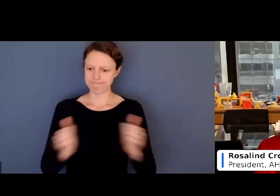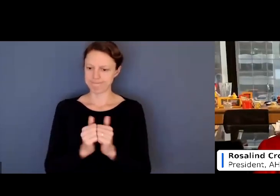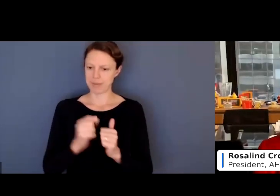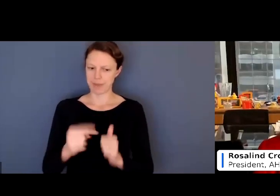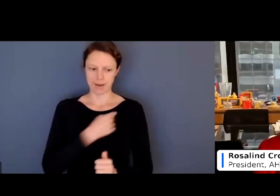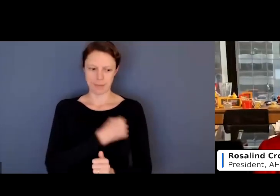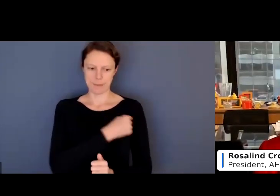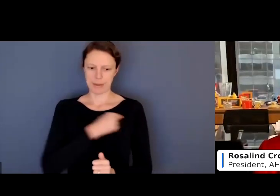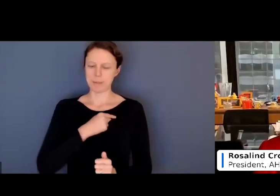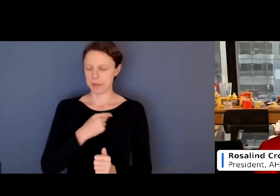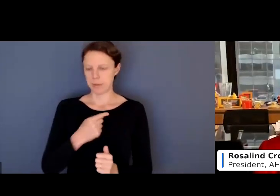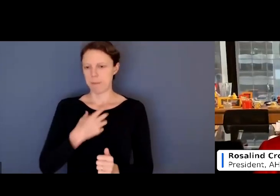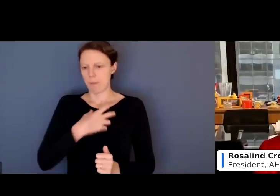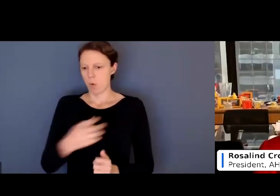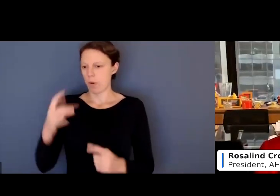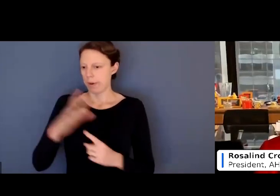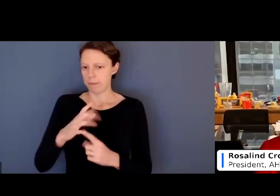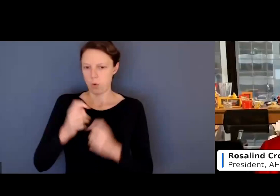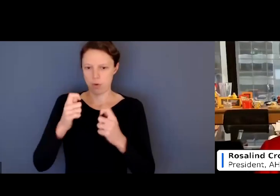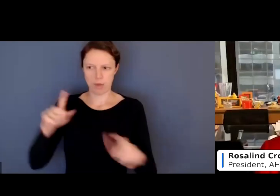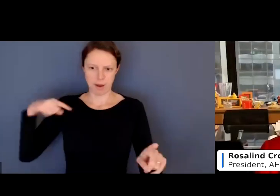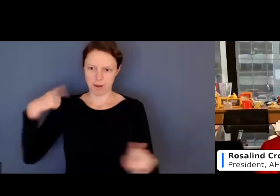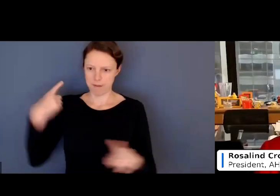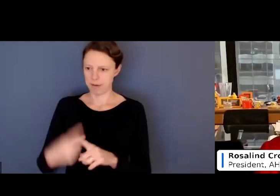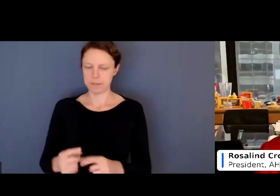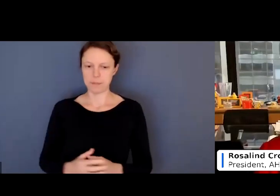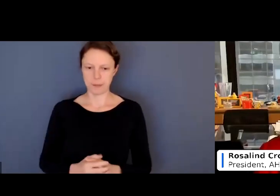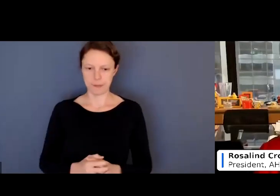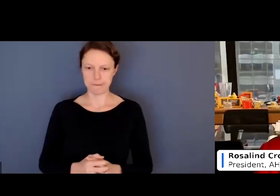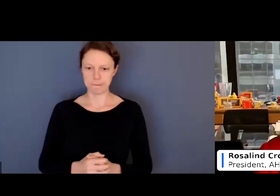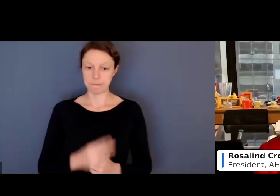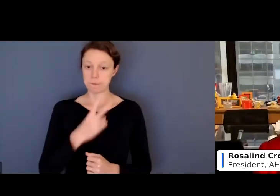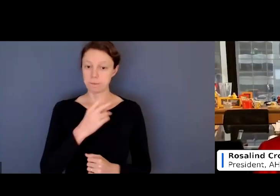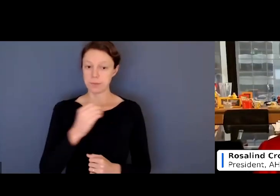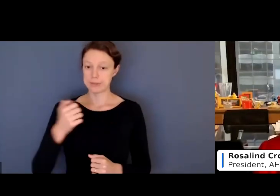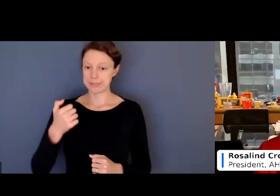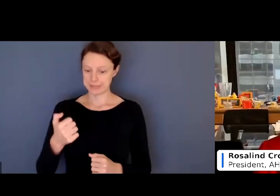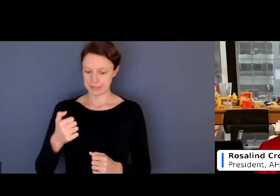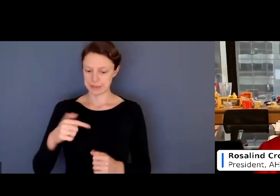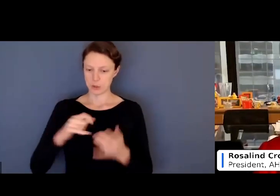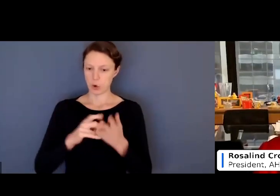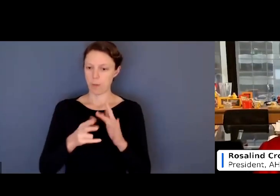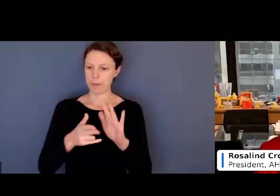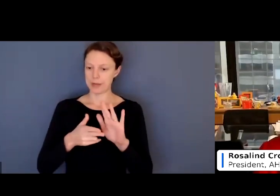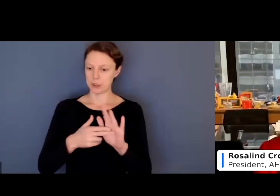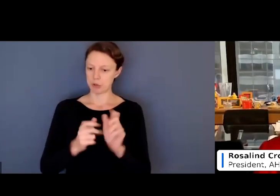In 2006, the Commission released the seminal report What's the Score?